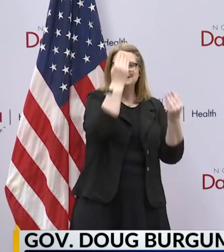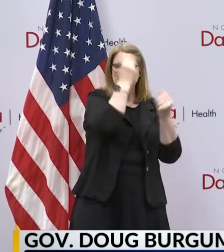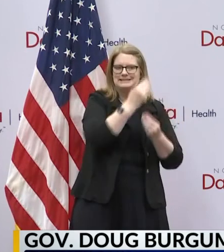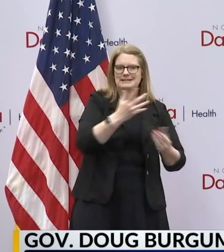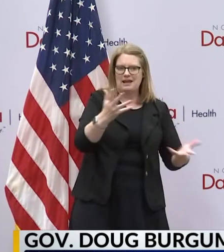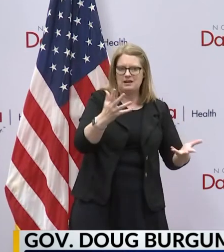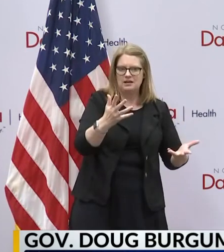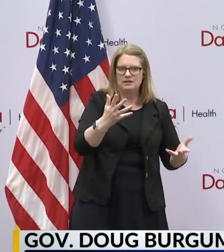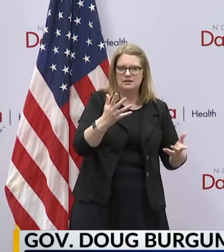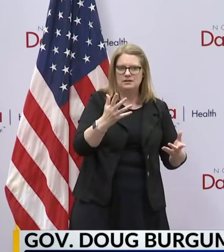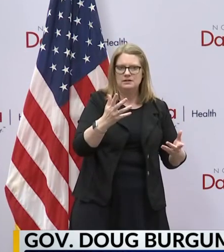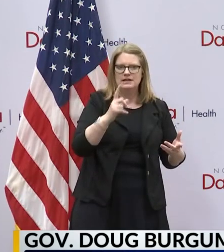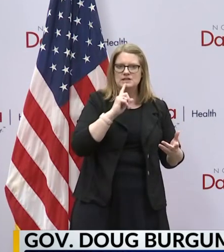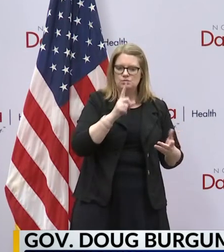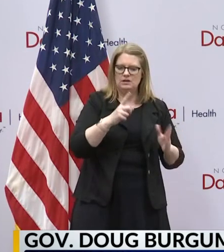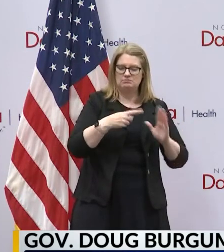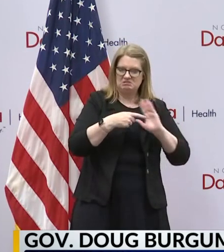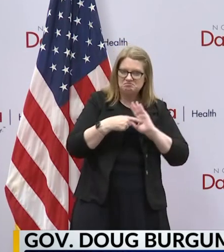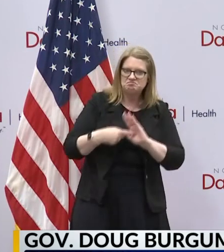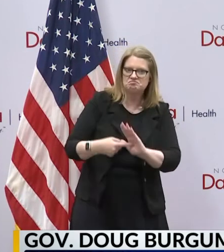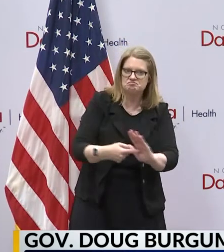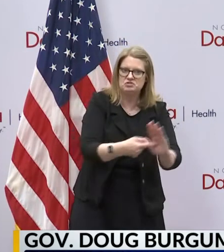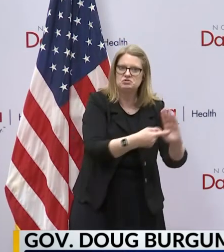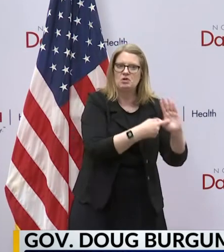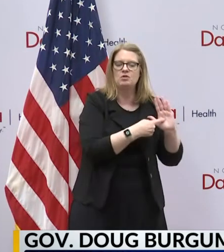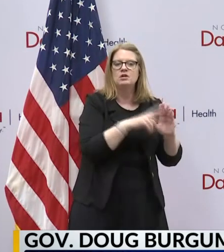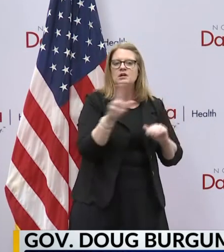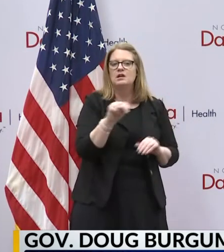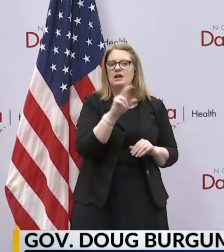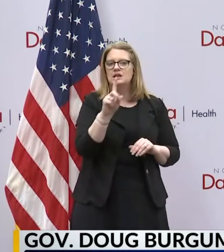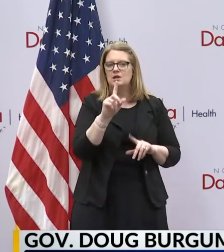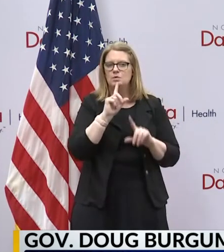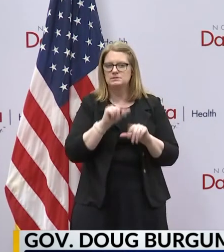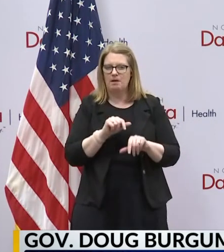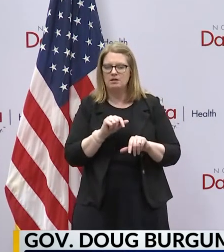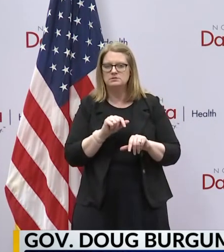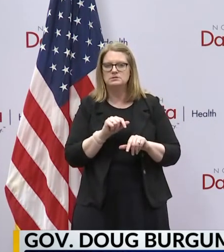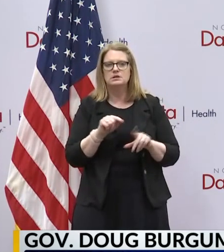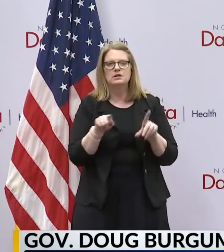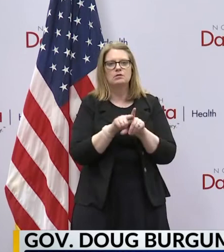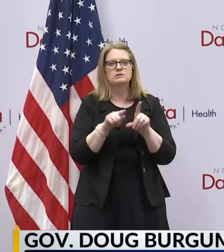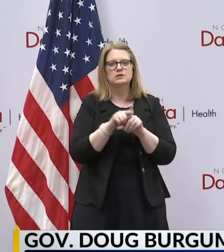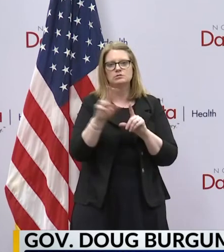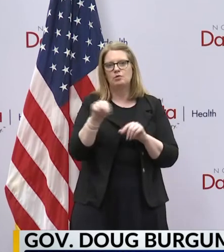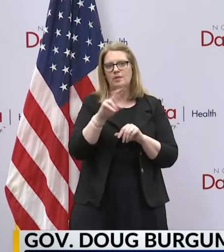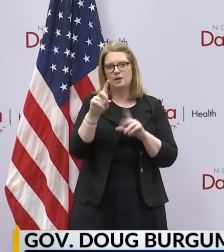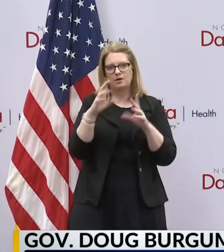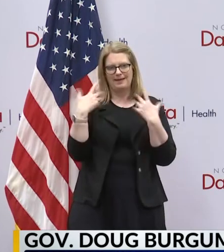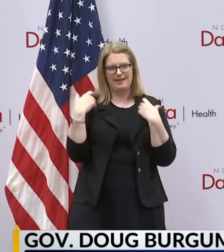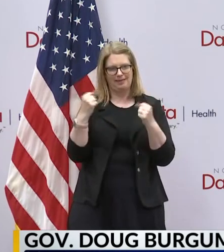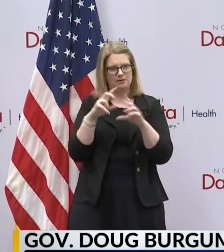BRIEFINGS, IN ADDITION TO THAT, THERE'S ENORMOUS AMOUNT OF DATA THAT'S BEEN TRANSPARENTLY SHARED